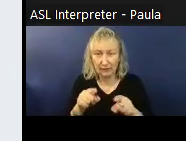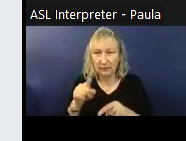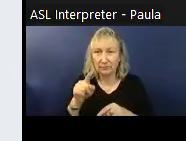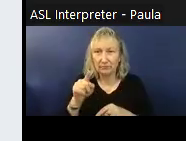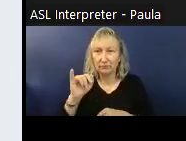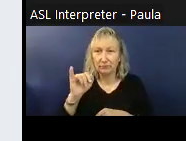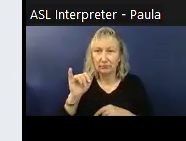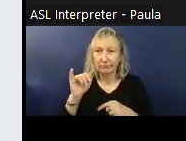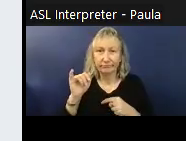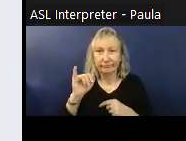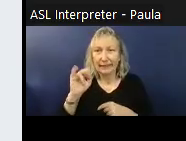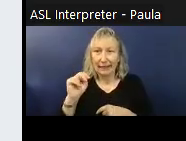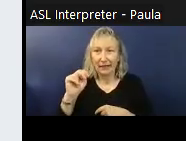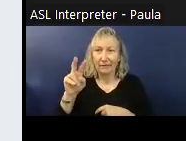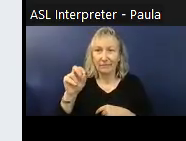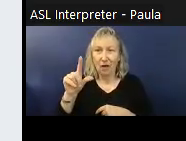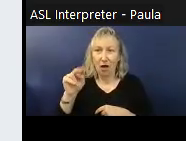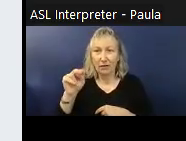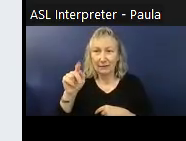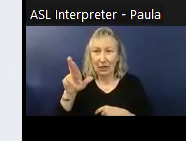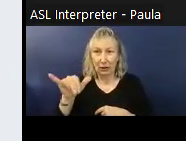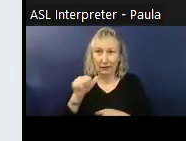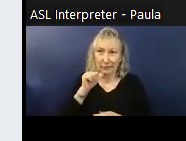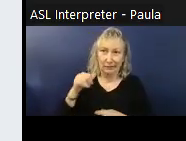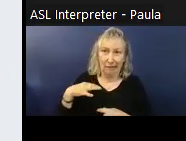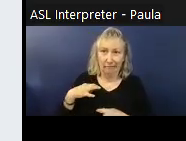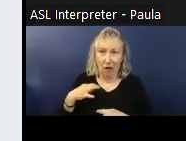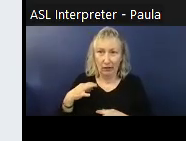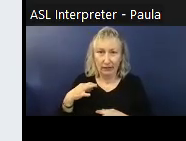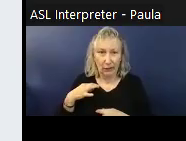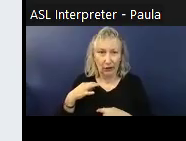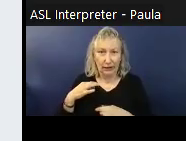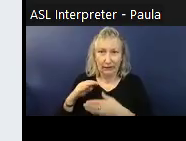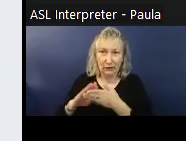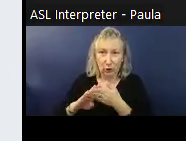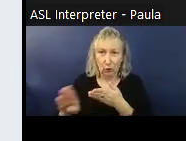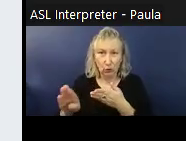So the I'm trying to my notes here don't fully align with where I had them written.